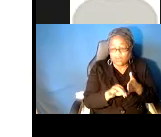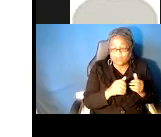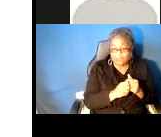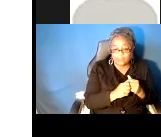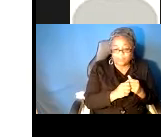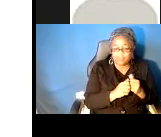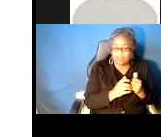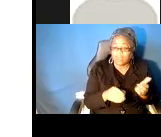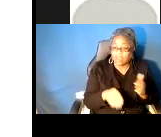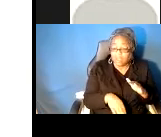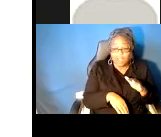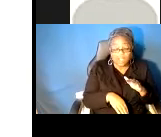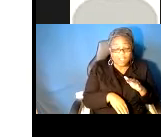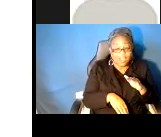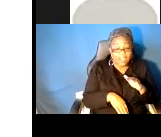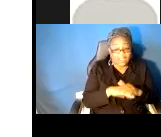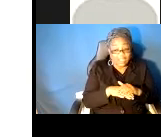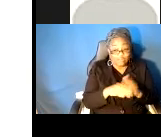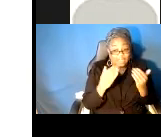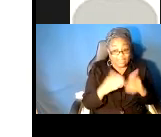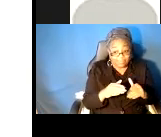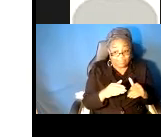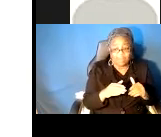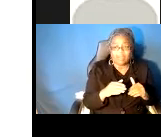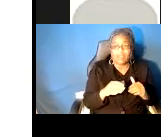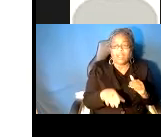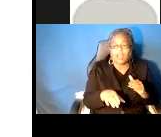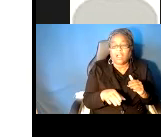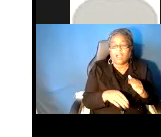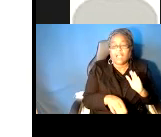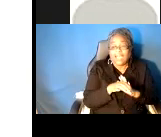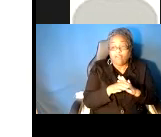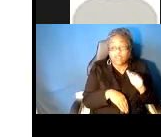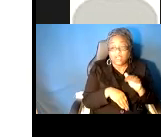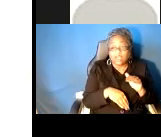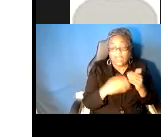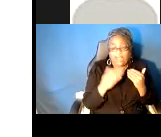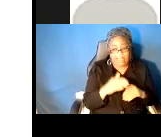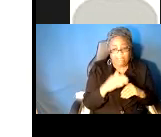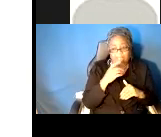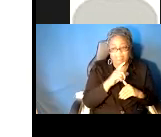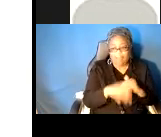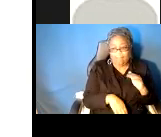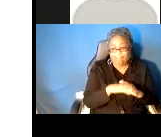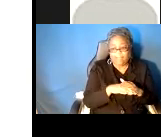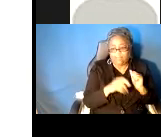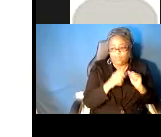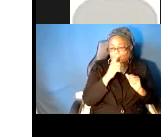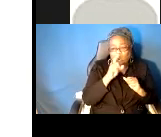is the maximum character. You do not need to fill that entire text box if you don't need it, but I encourage you to make sure